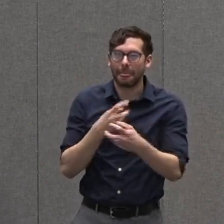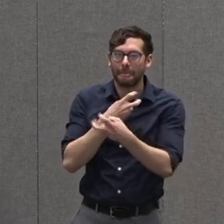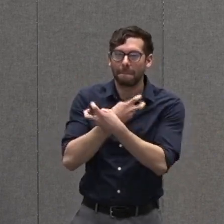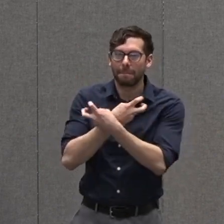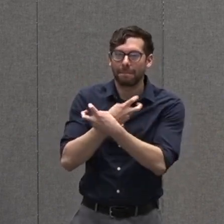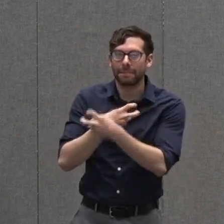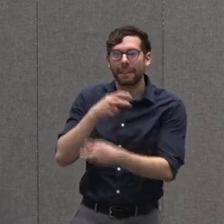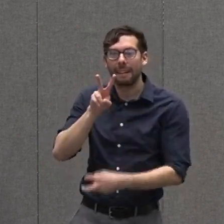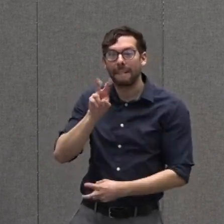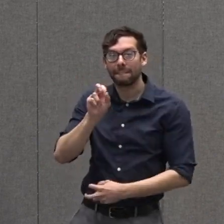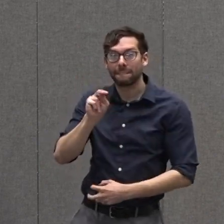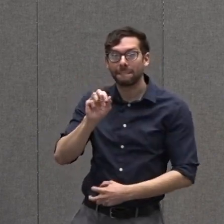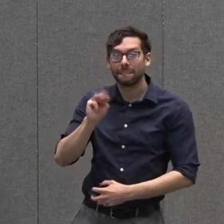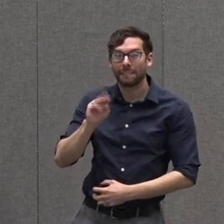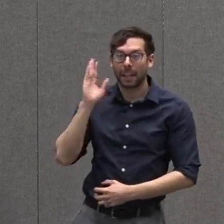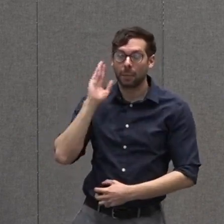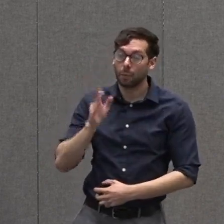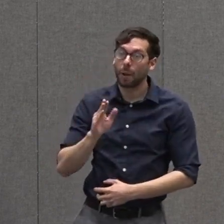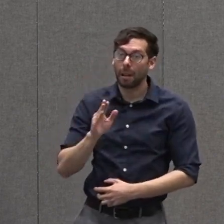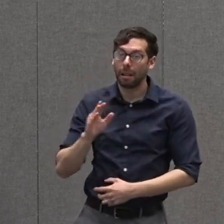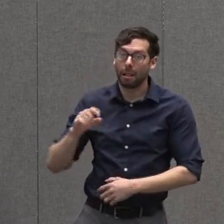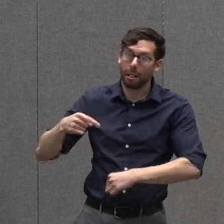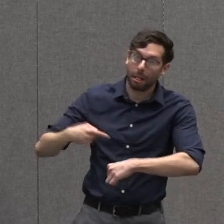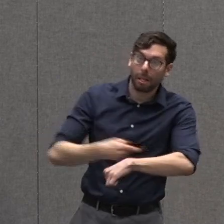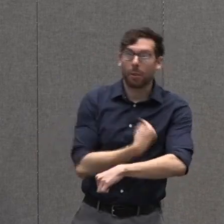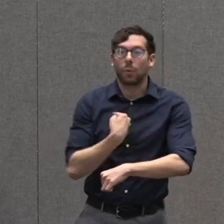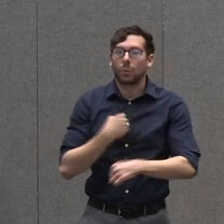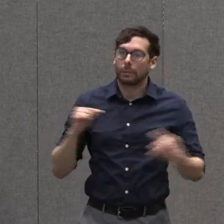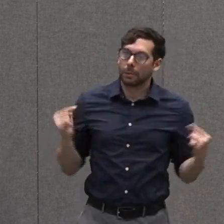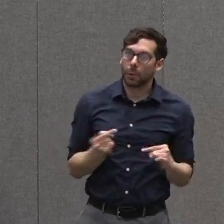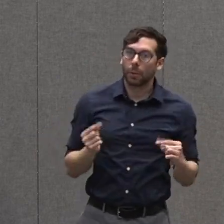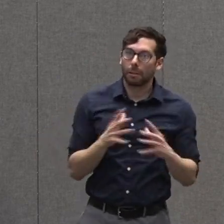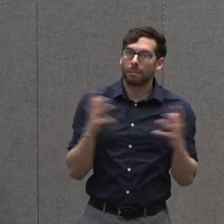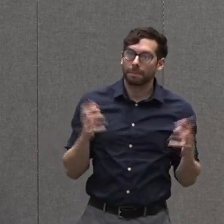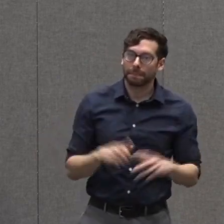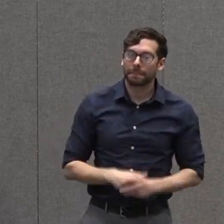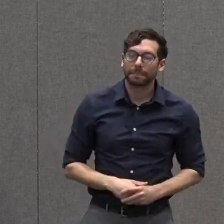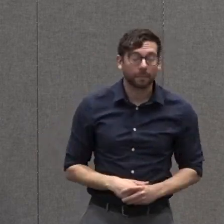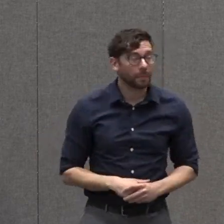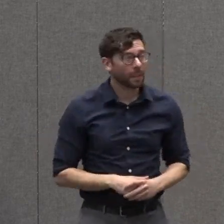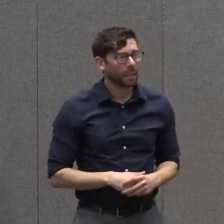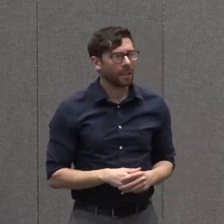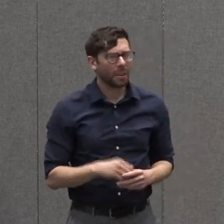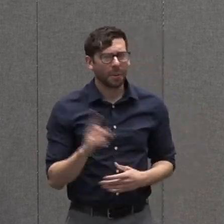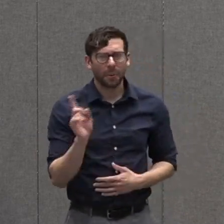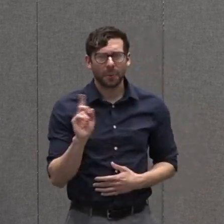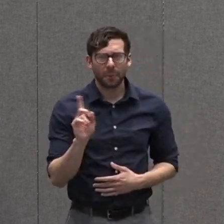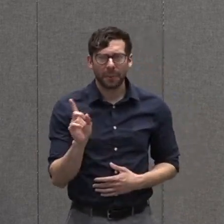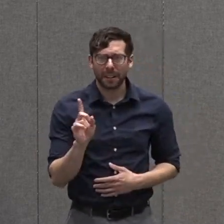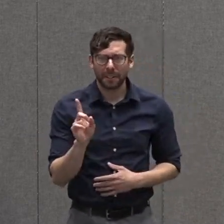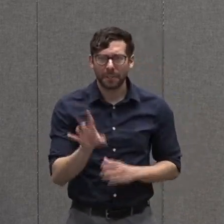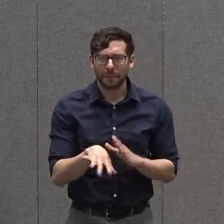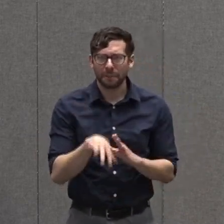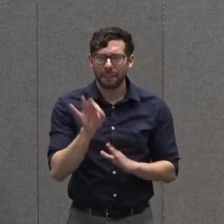So this diamondback, how would you acquire a diamondback like this for the museum?